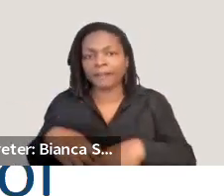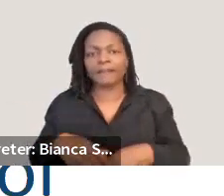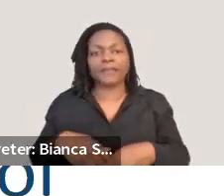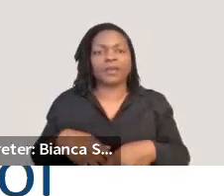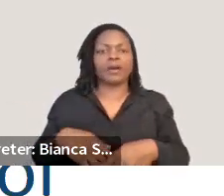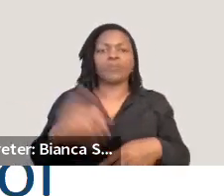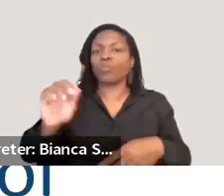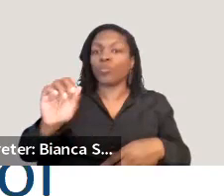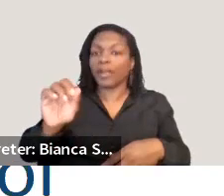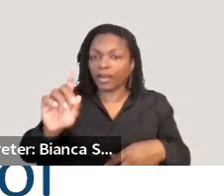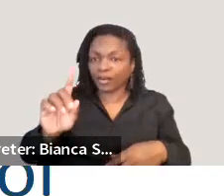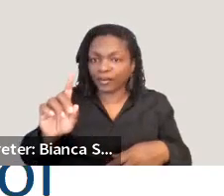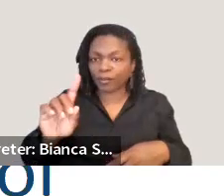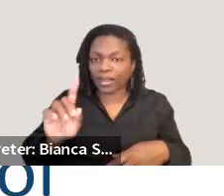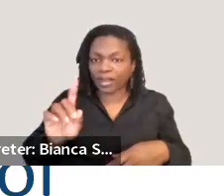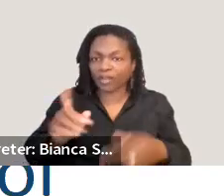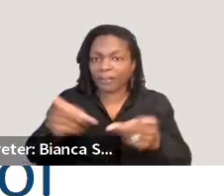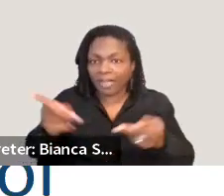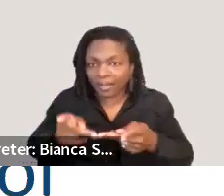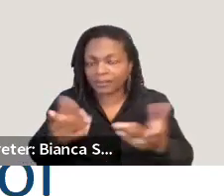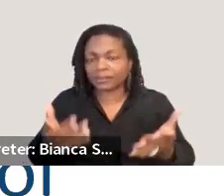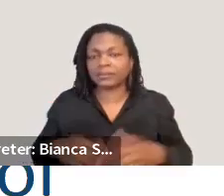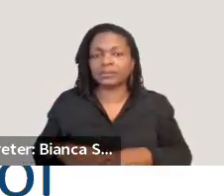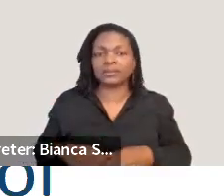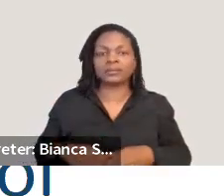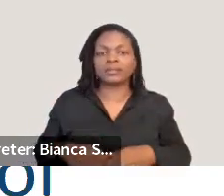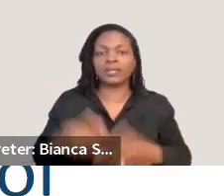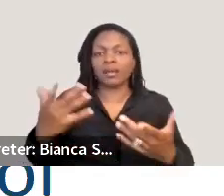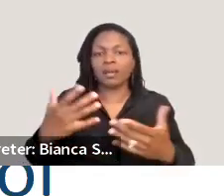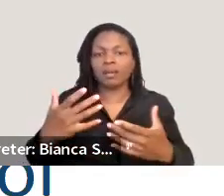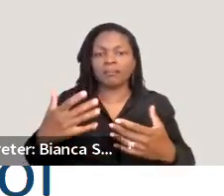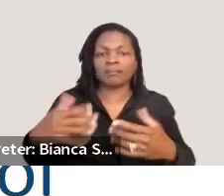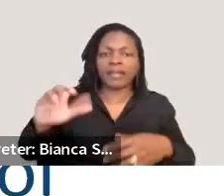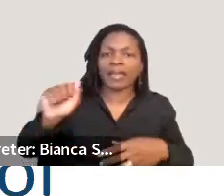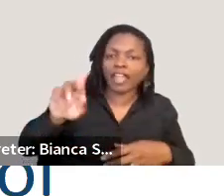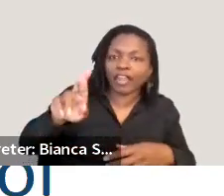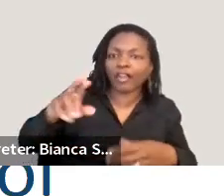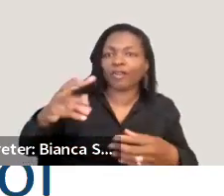Air, water, soil. Equitable opportunity. We're looking at things like education and living wages.